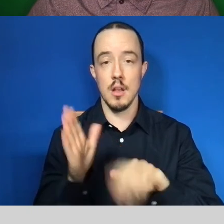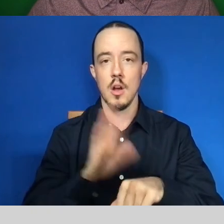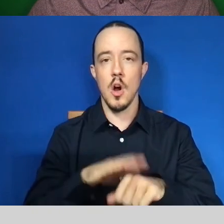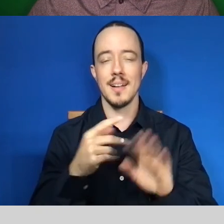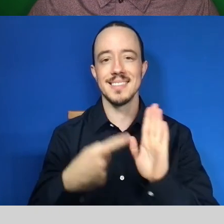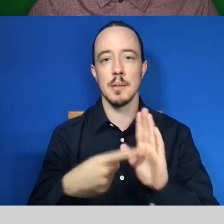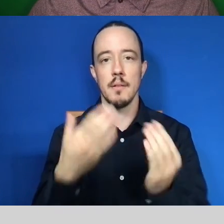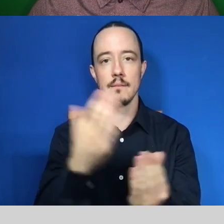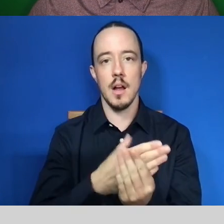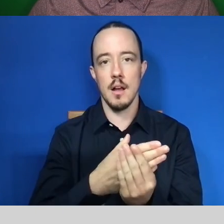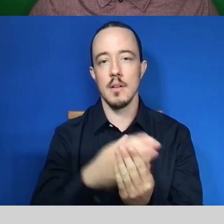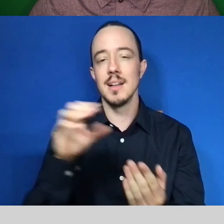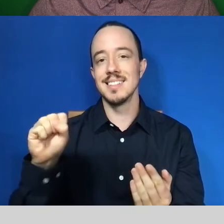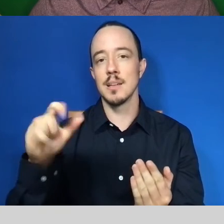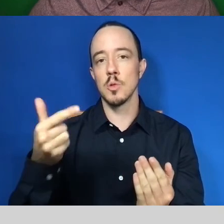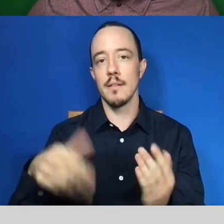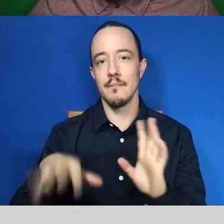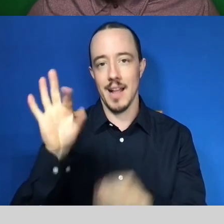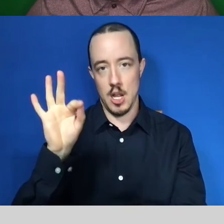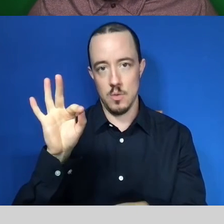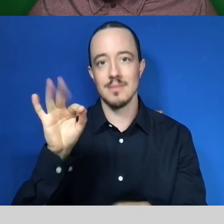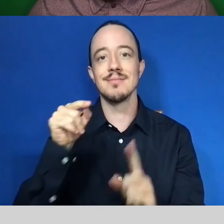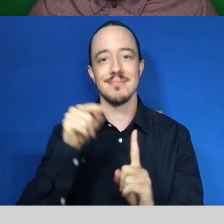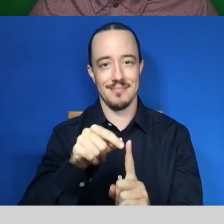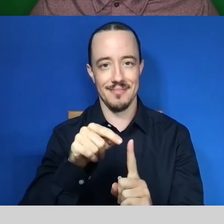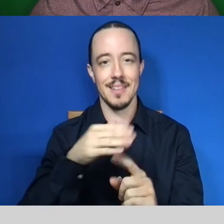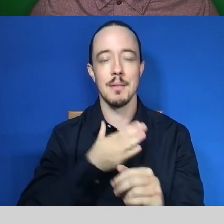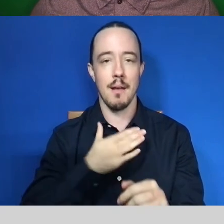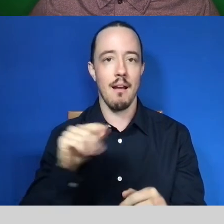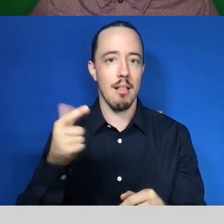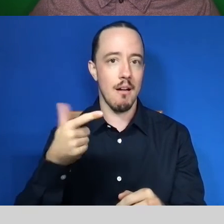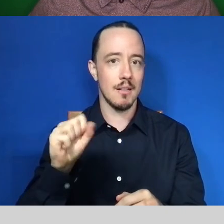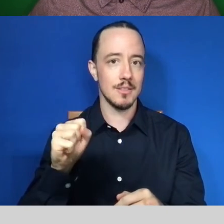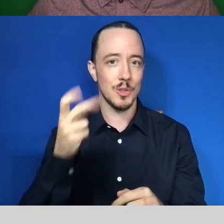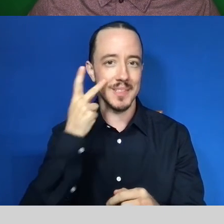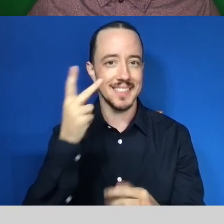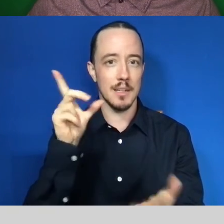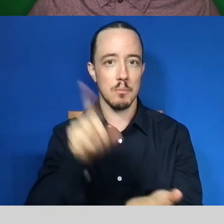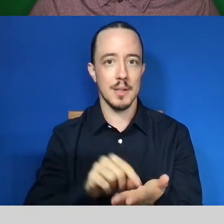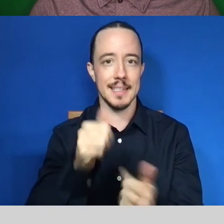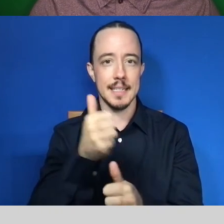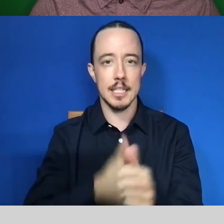I ran this configuration on an example file and Semgrep found a formatted string in one of my logs.